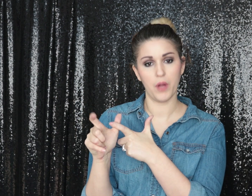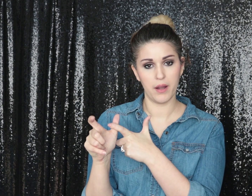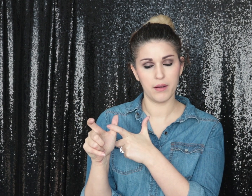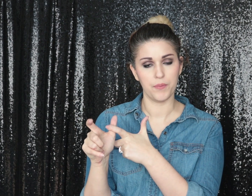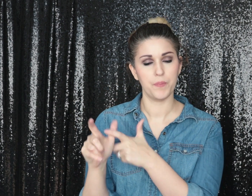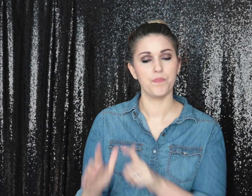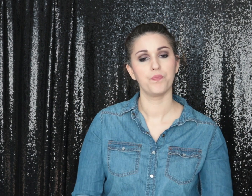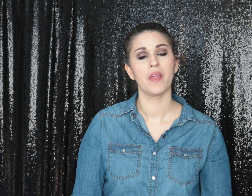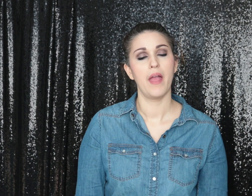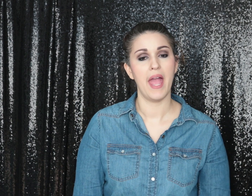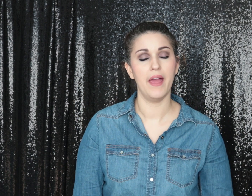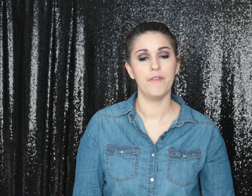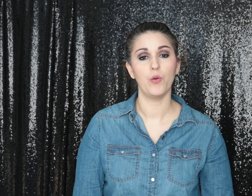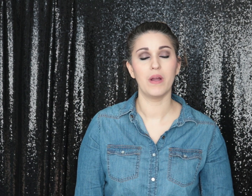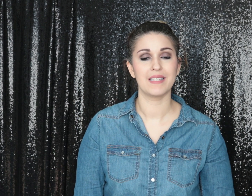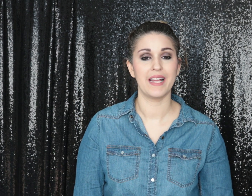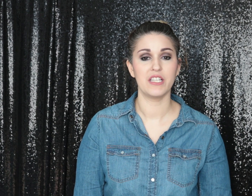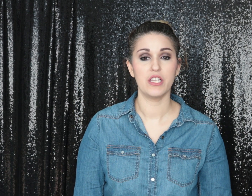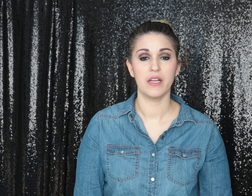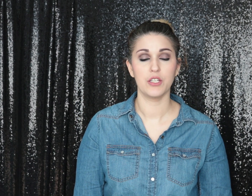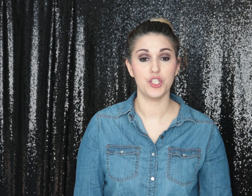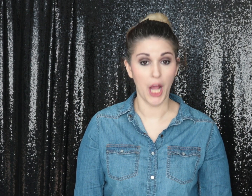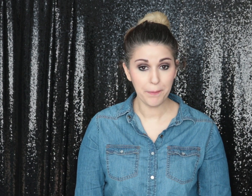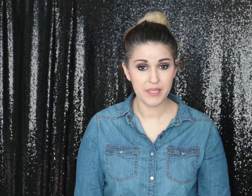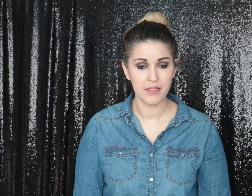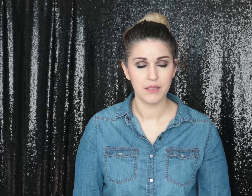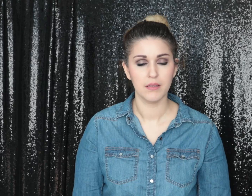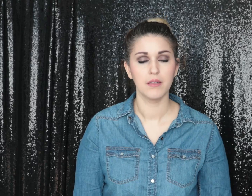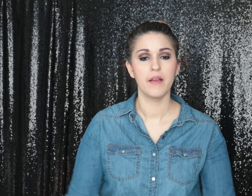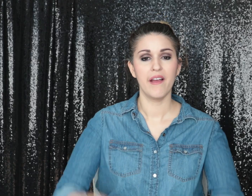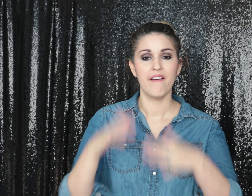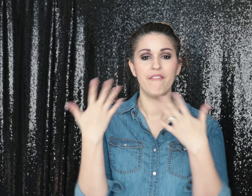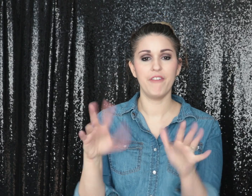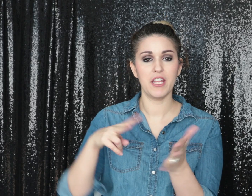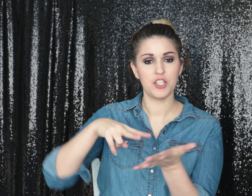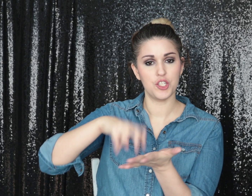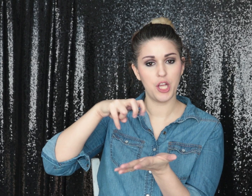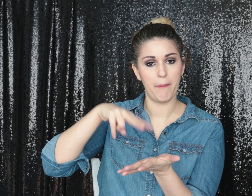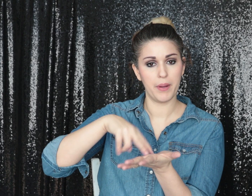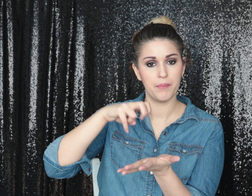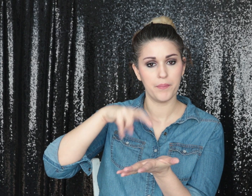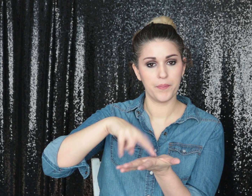run and if you want us, I jumped, finish, jump.